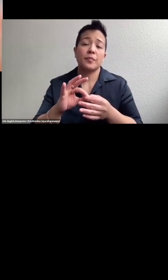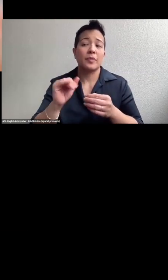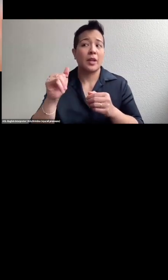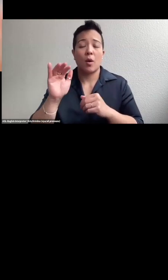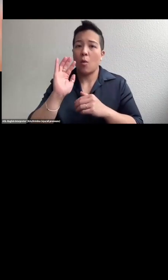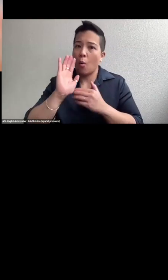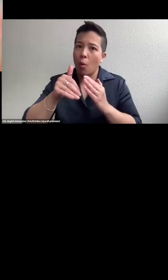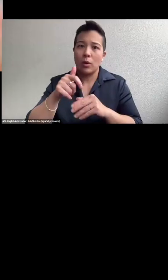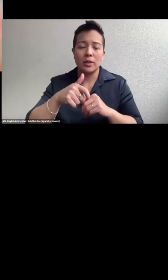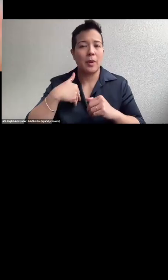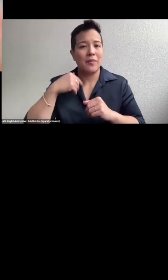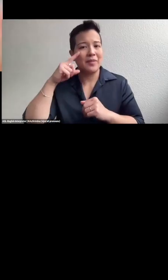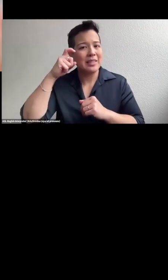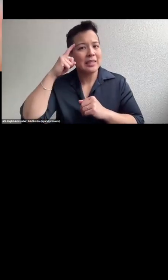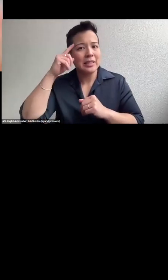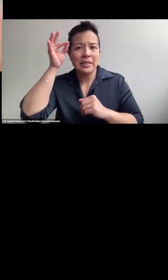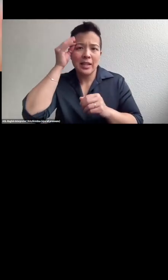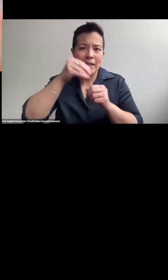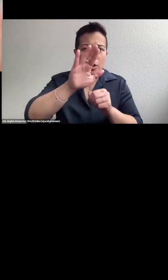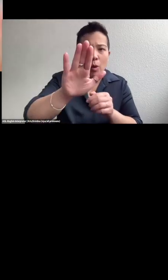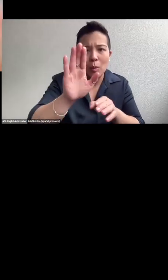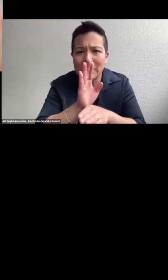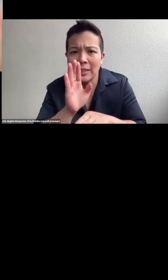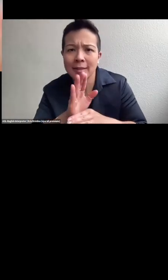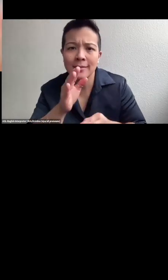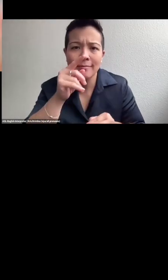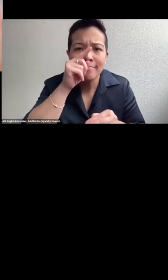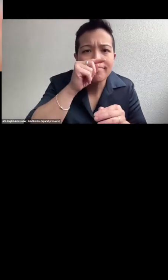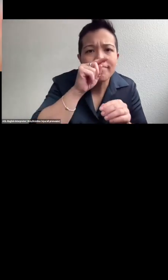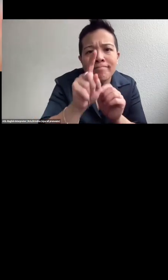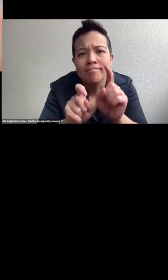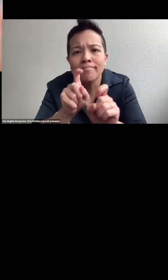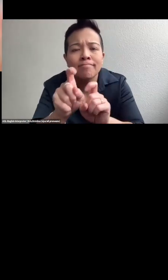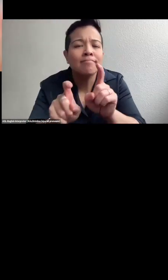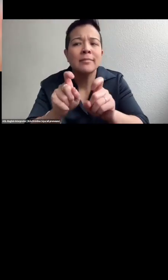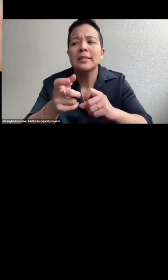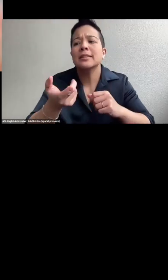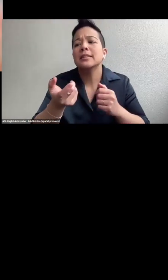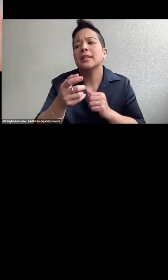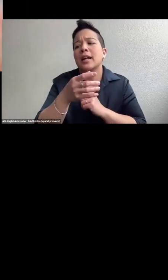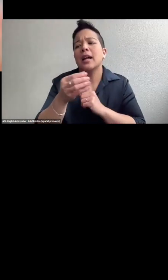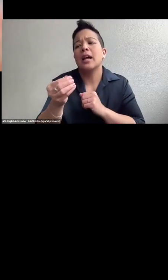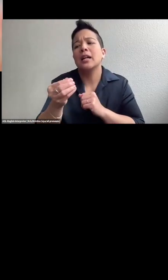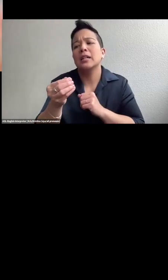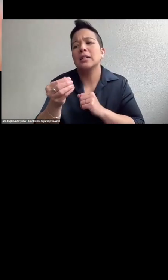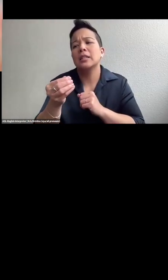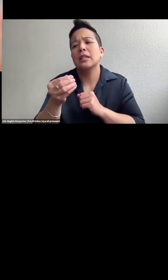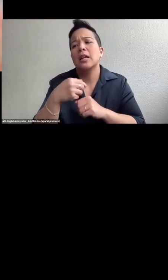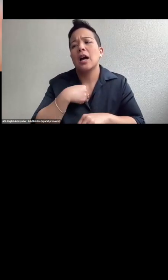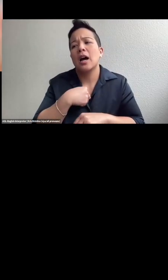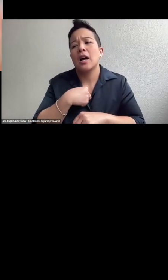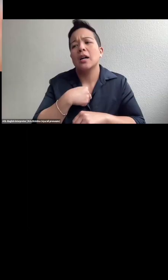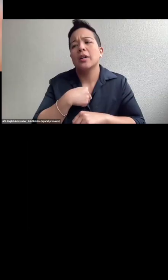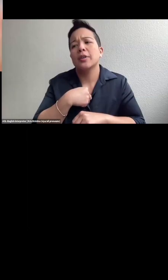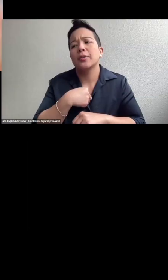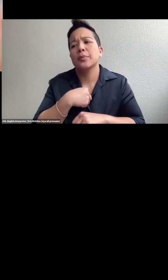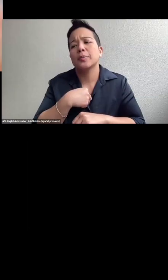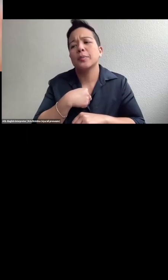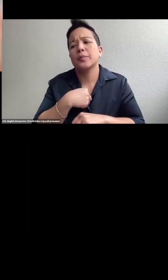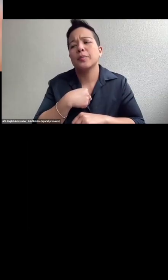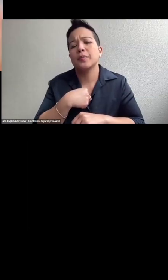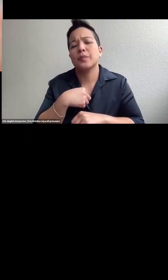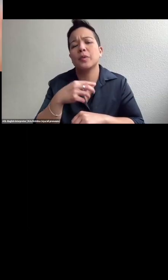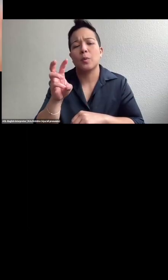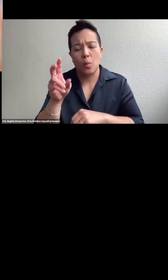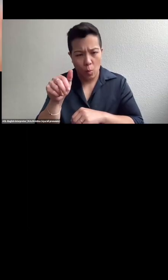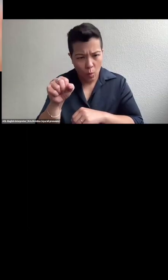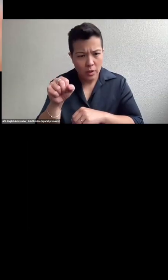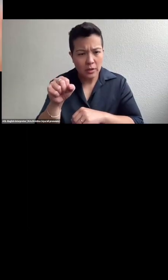state all in your business.